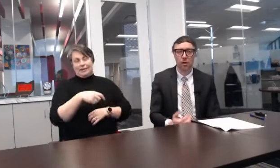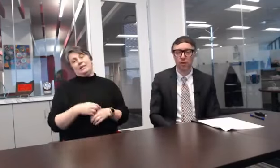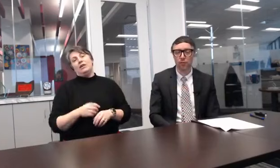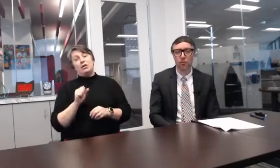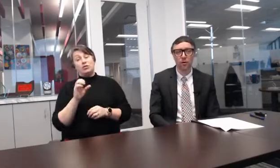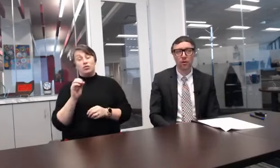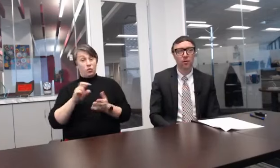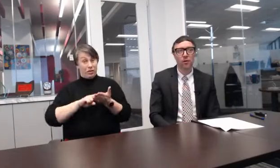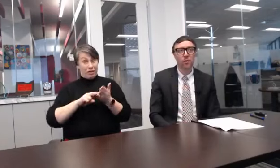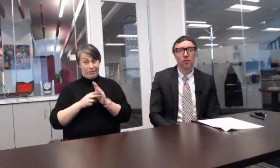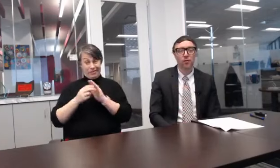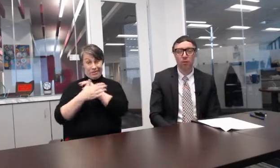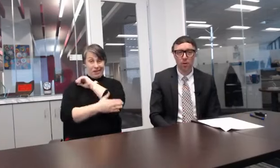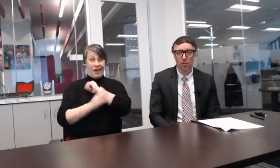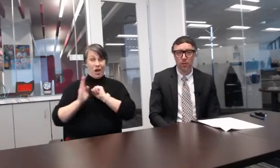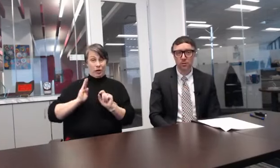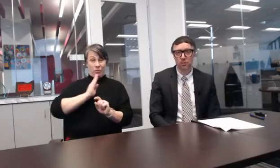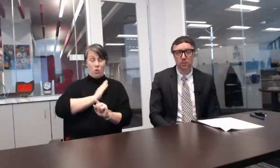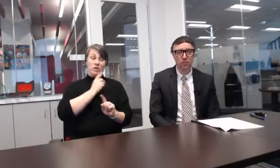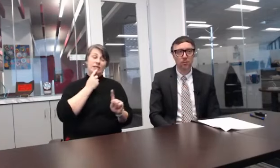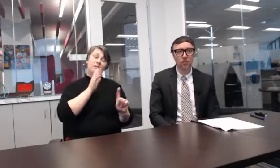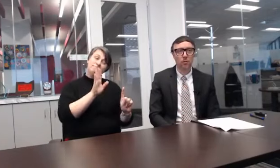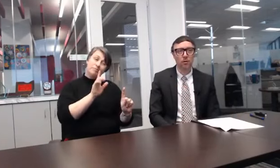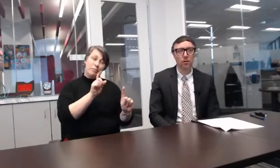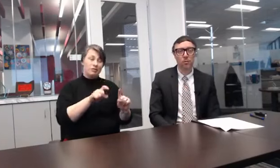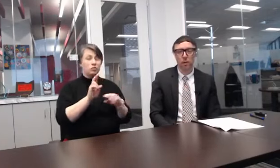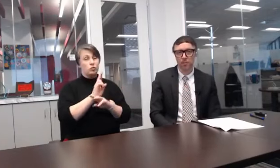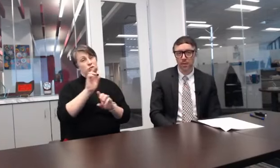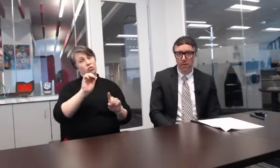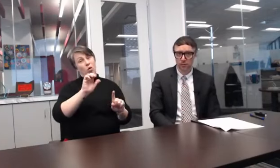of phone numbers or websites